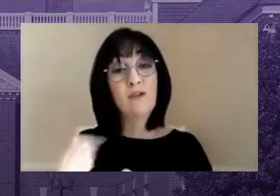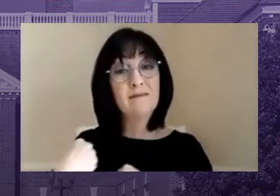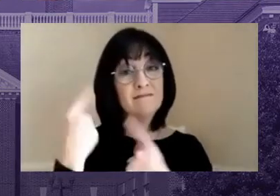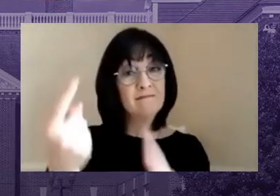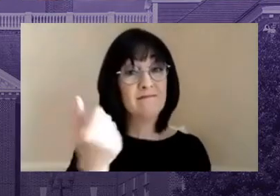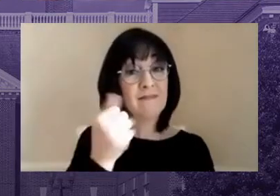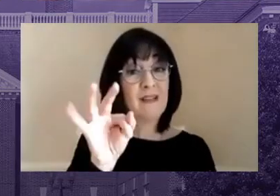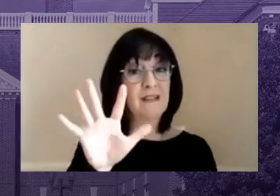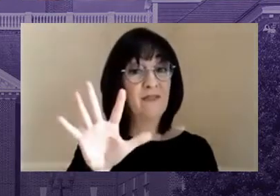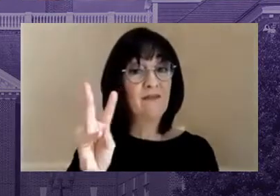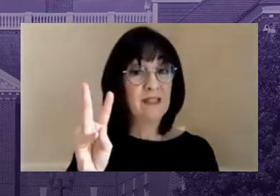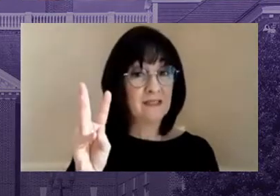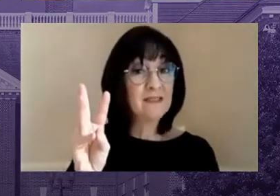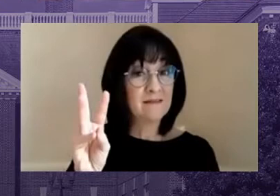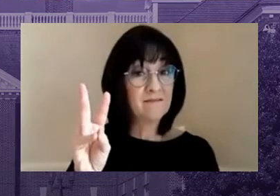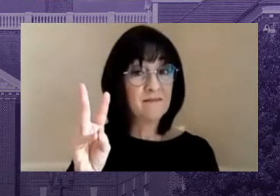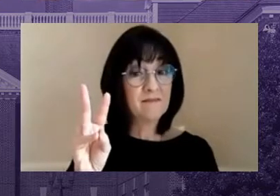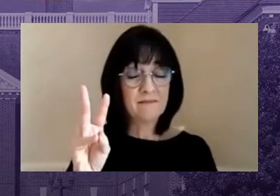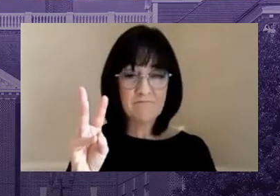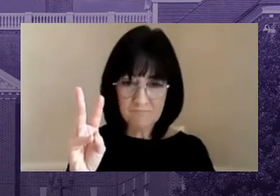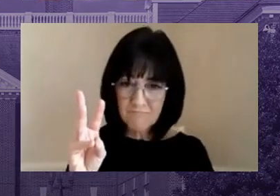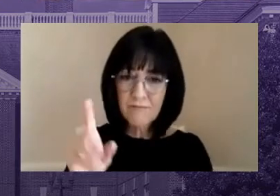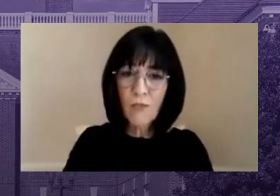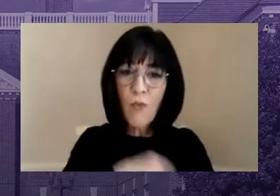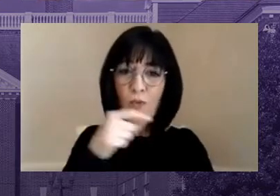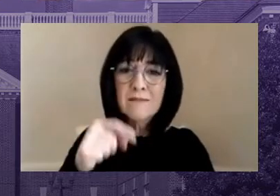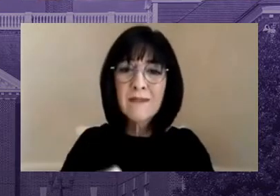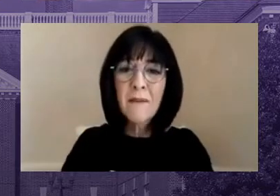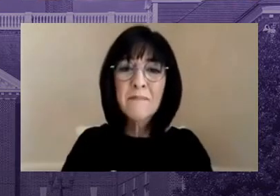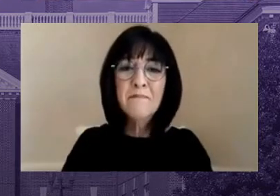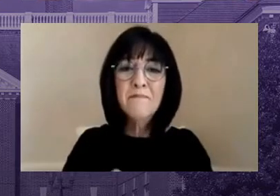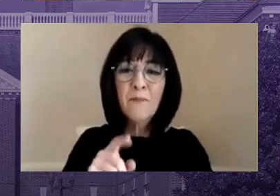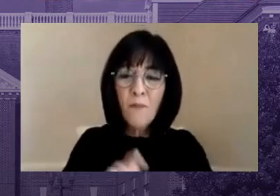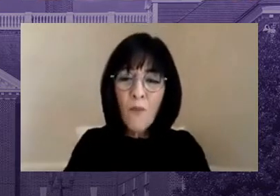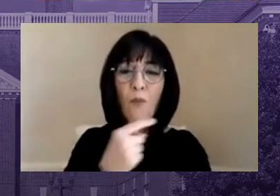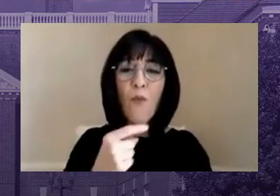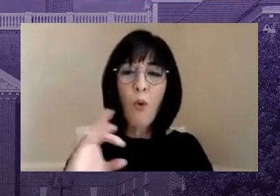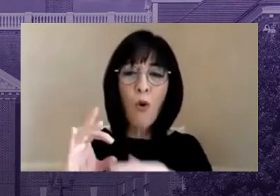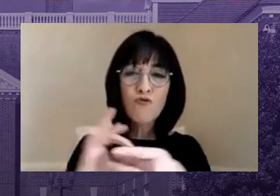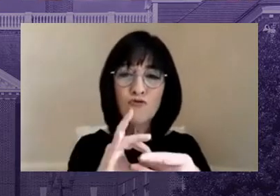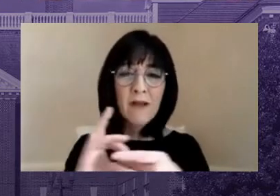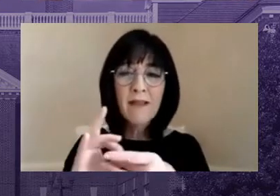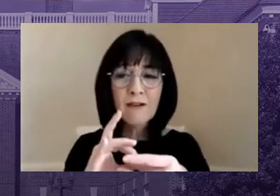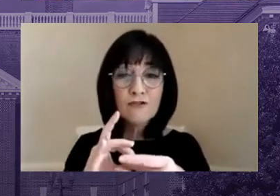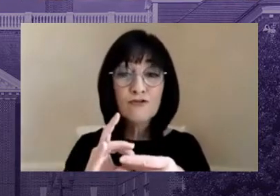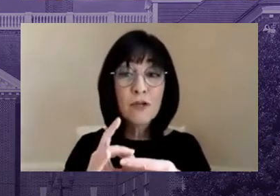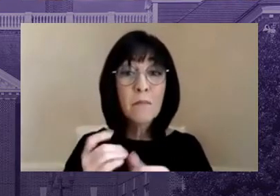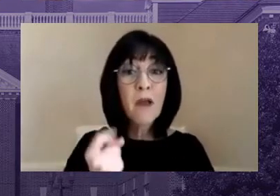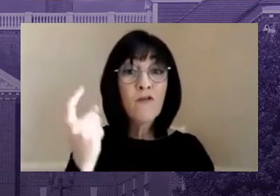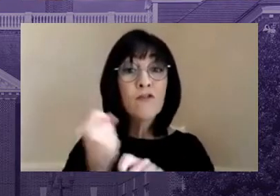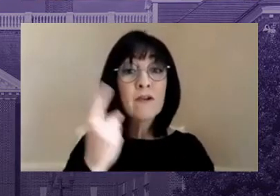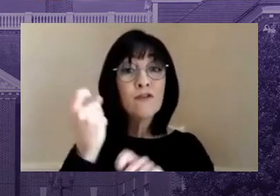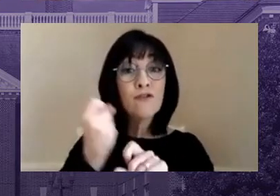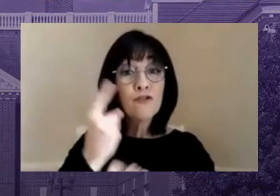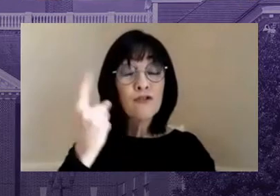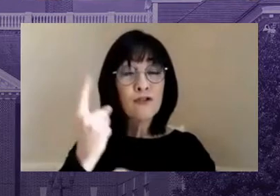been a long standing relationship that has continued to grow over those years. We are we are